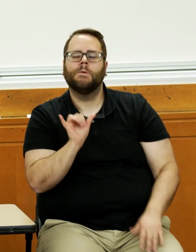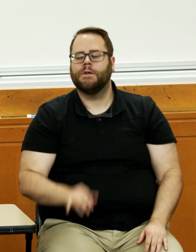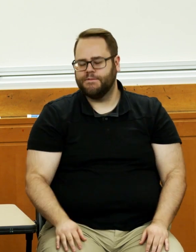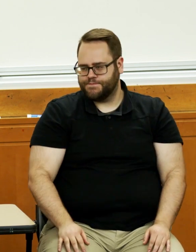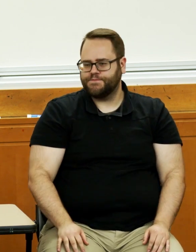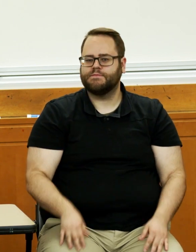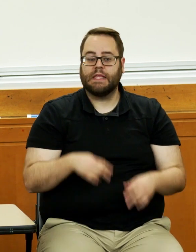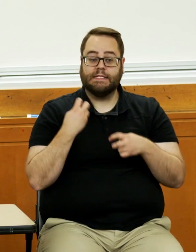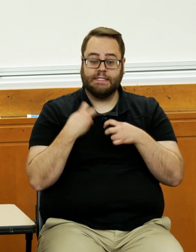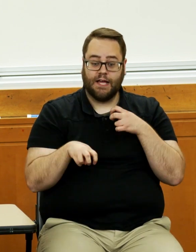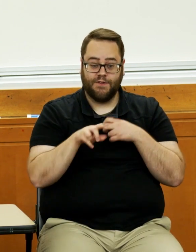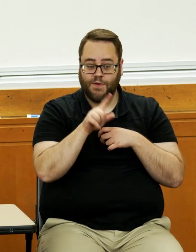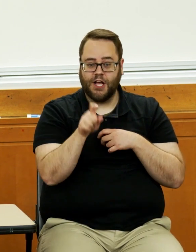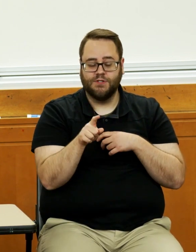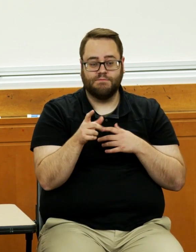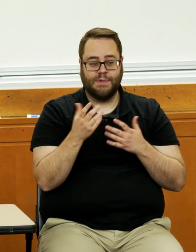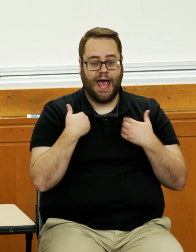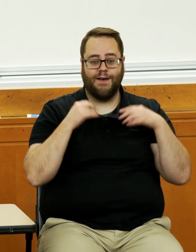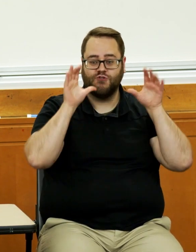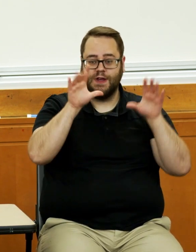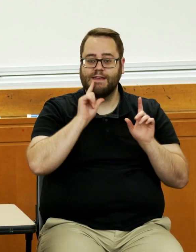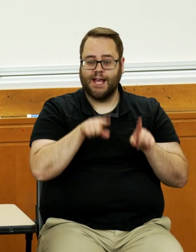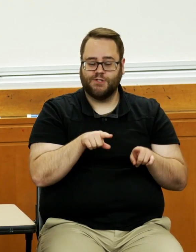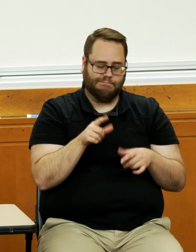Tough question, I'm not sure that I have great answers for all of them. But I think